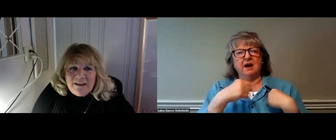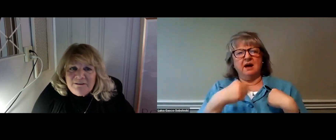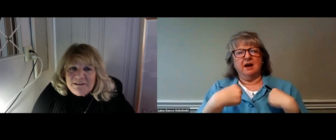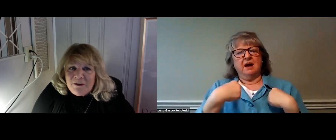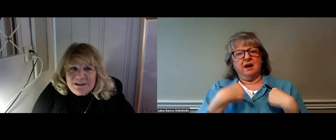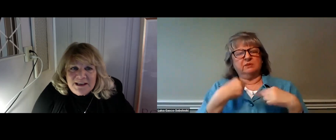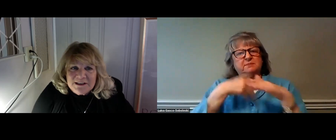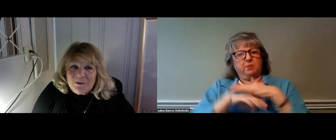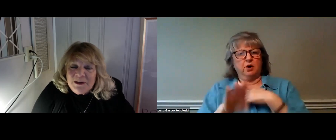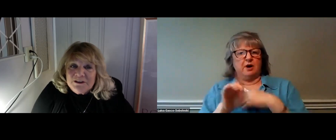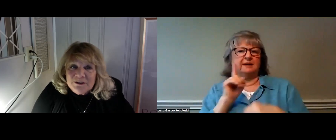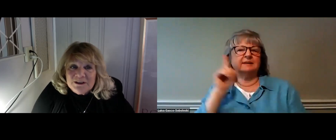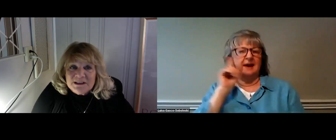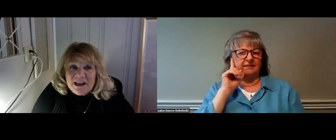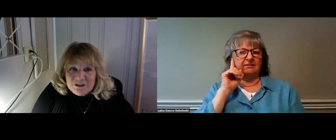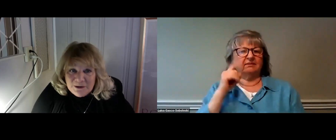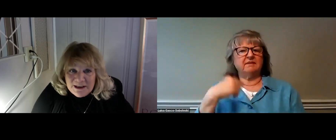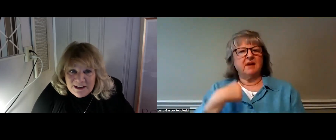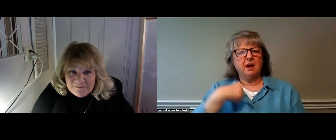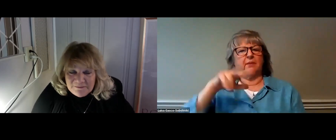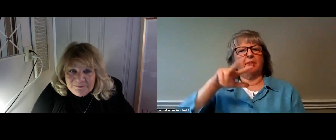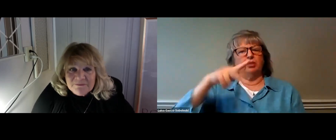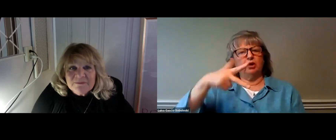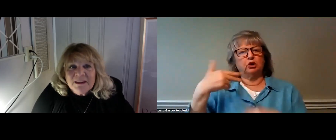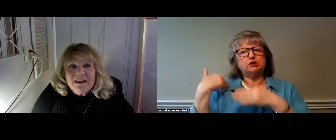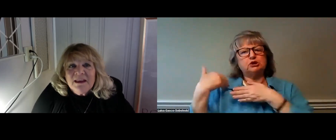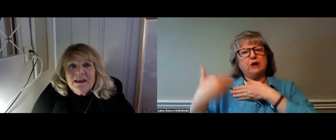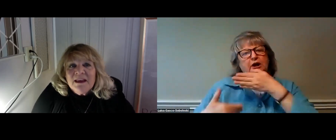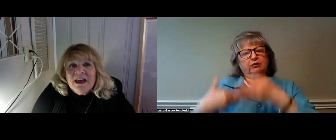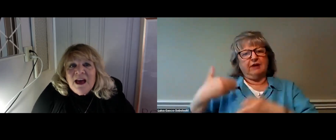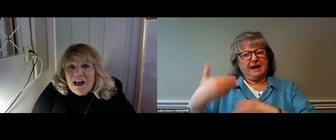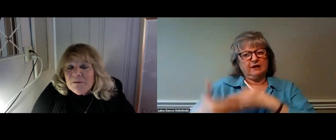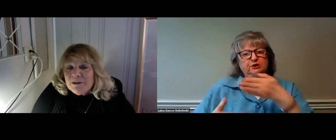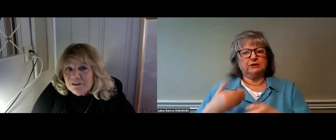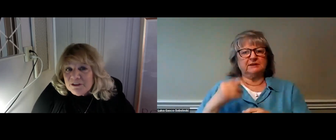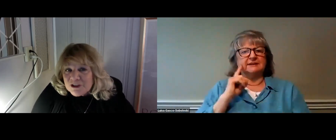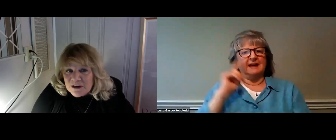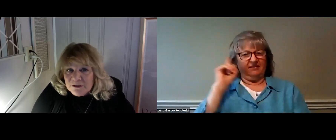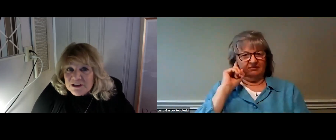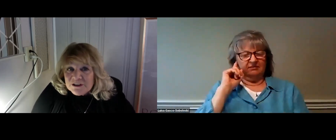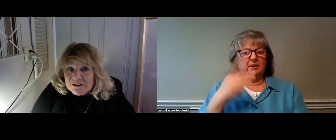nowadays so we can do this kind of training. I'm a third generation deaf